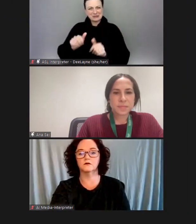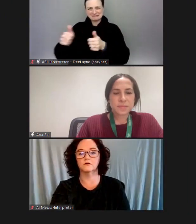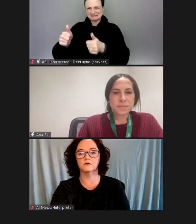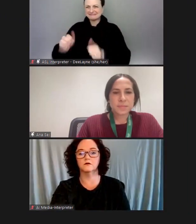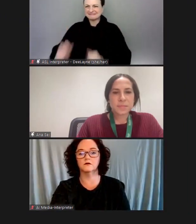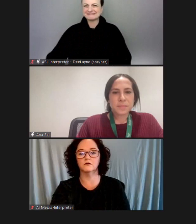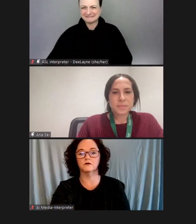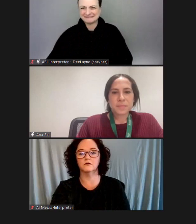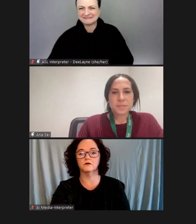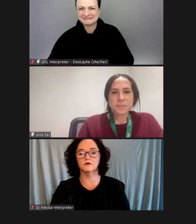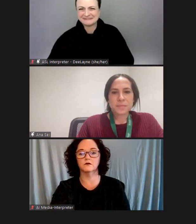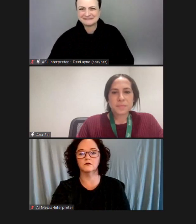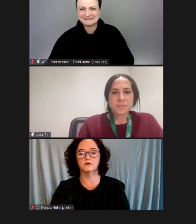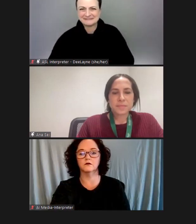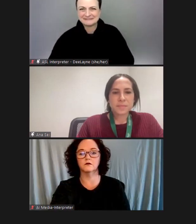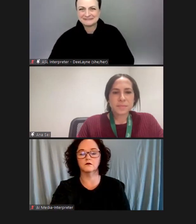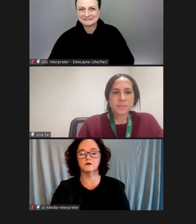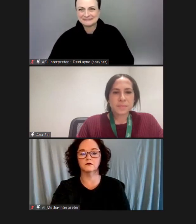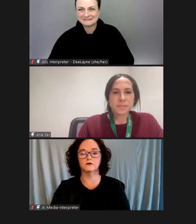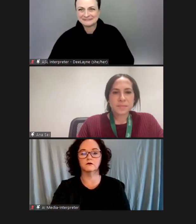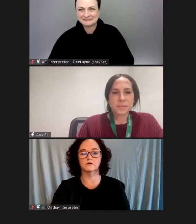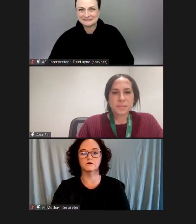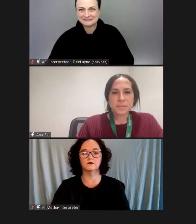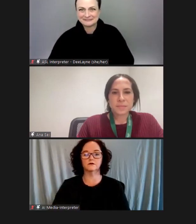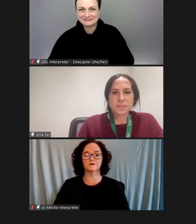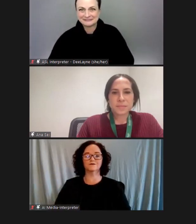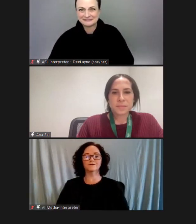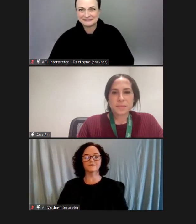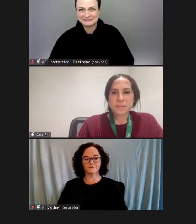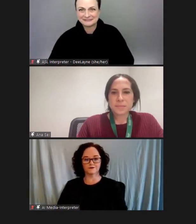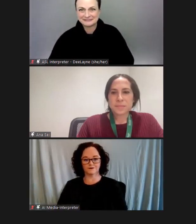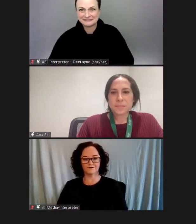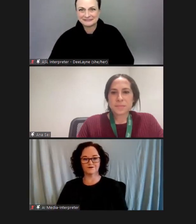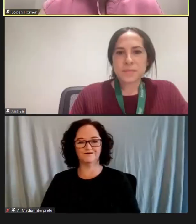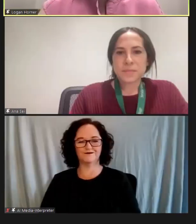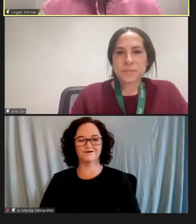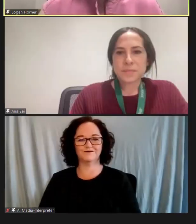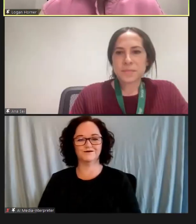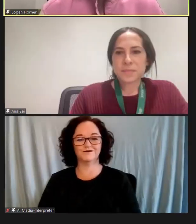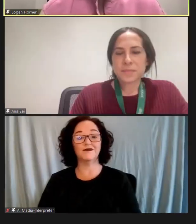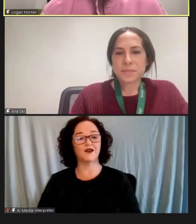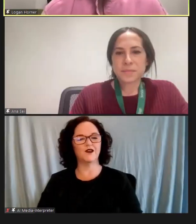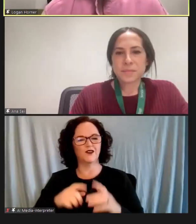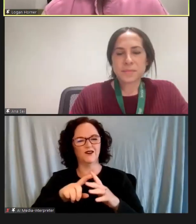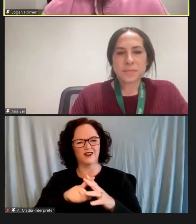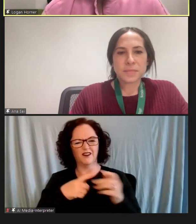start off with our first profile here